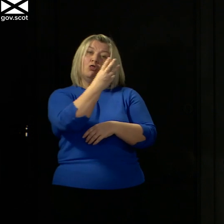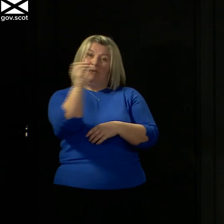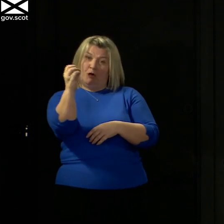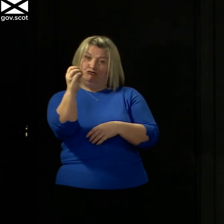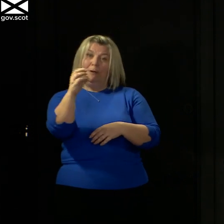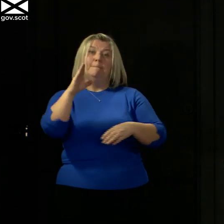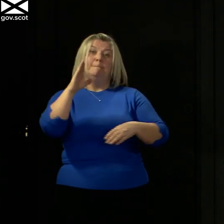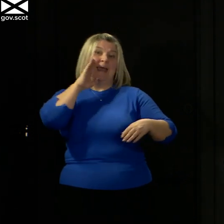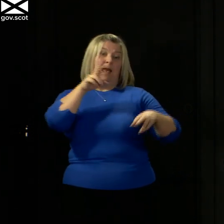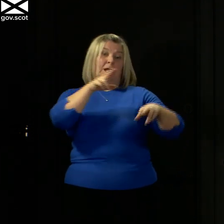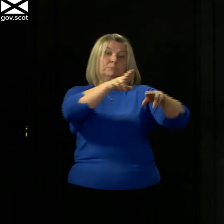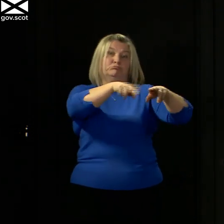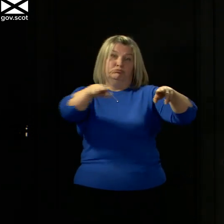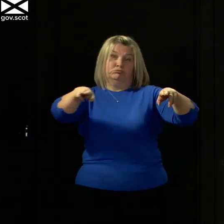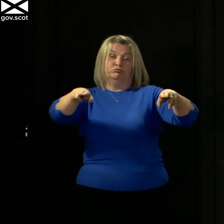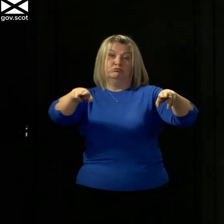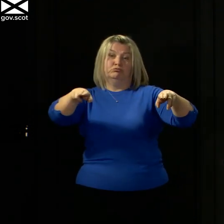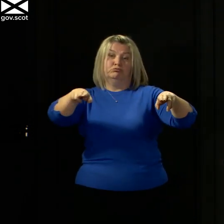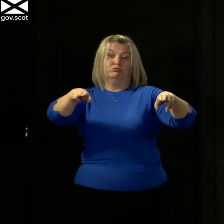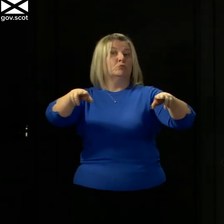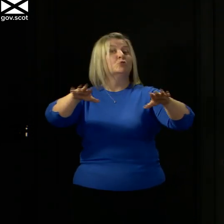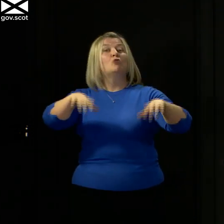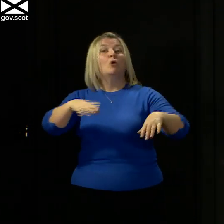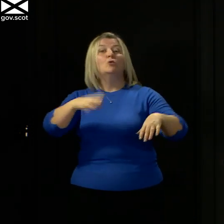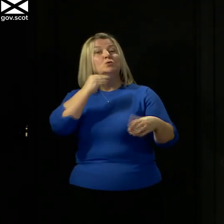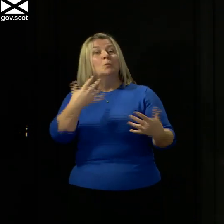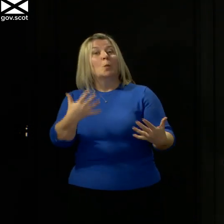are not being used at the moment and therefore potentially available and